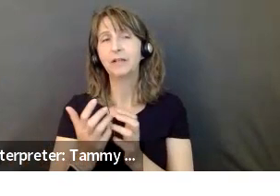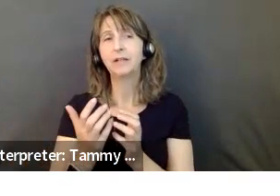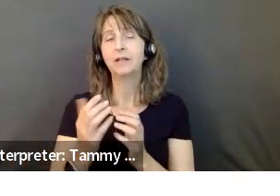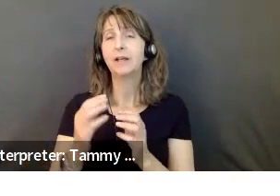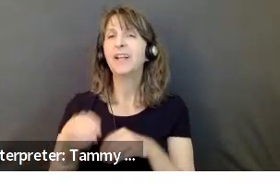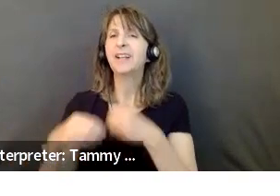That they could use to then go and, implement those and make the changes, you know, to their practices.